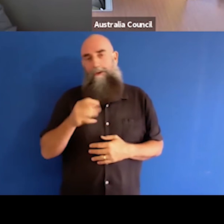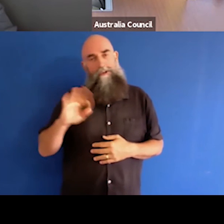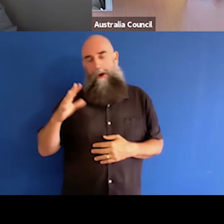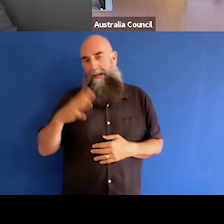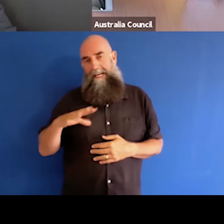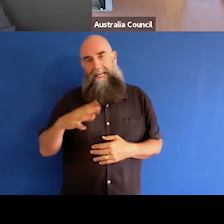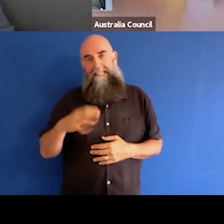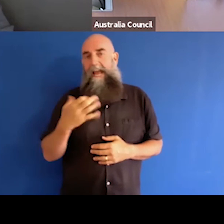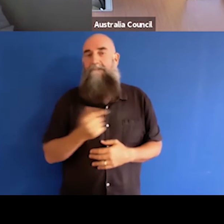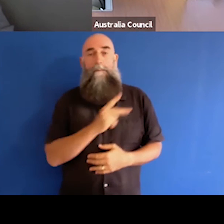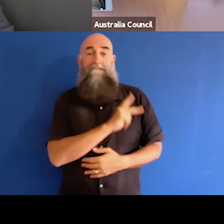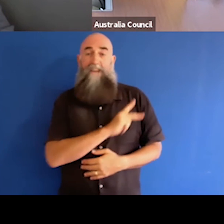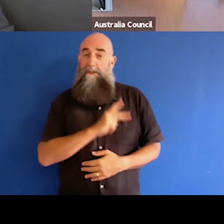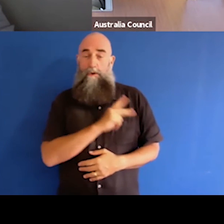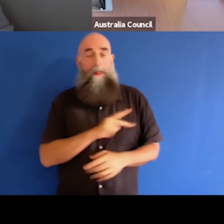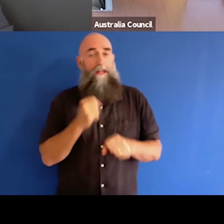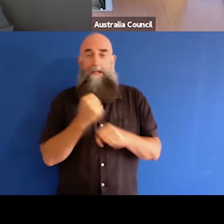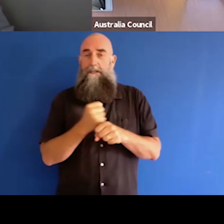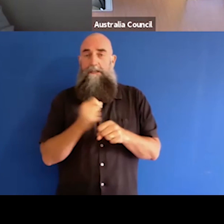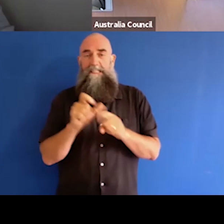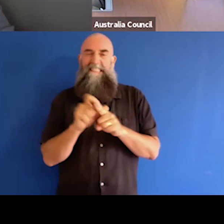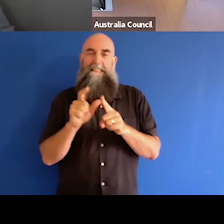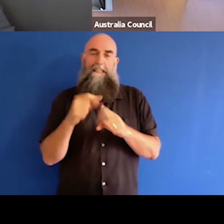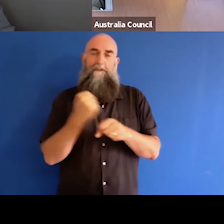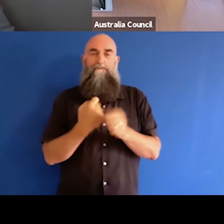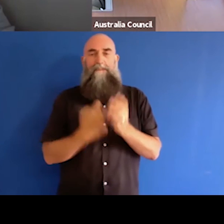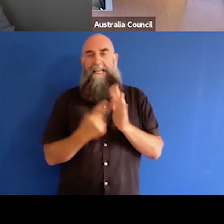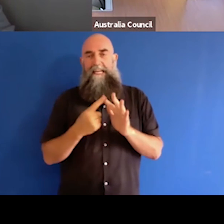degree or you have a qualification in the arts in order to be eligible. What the assessors